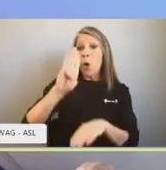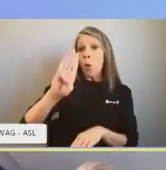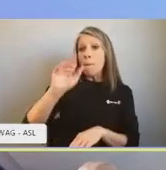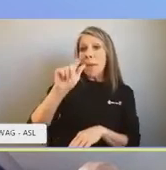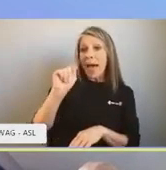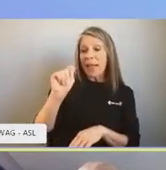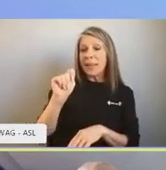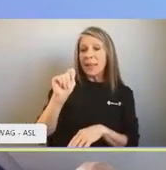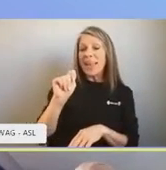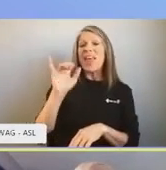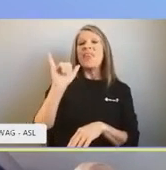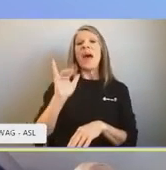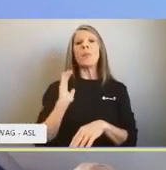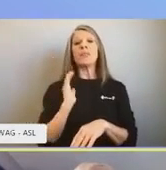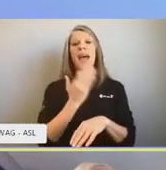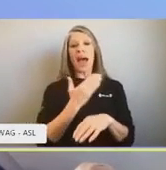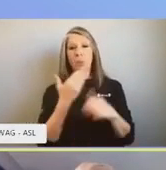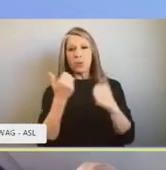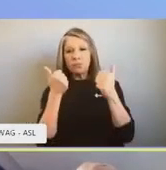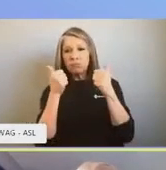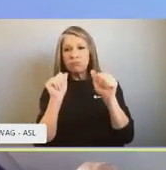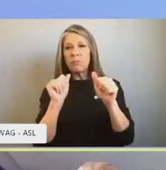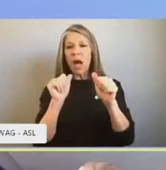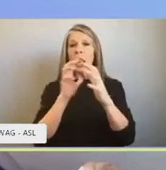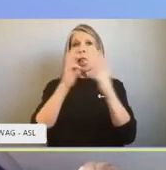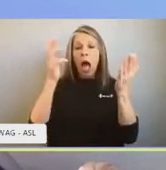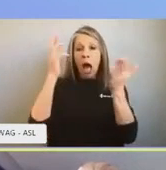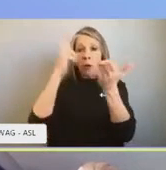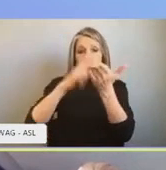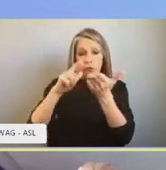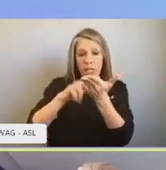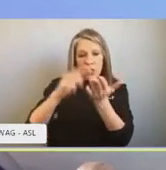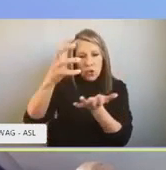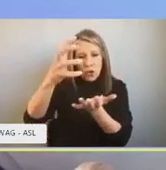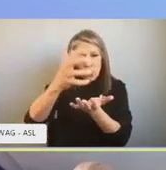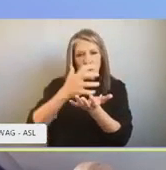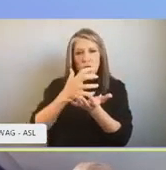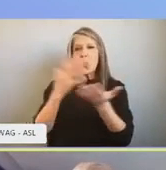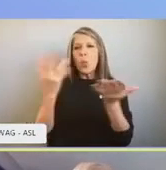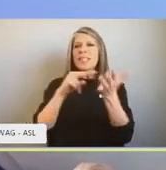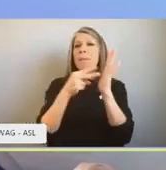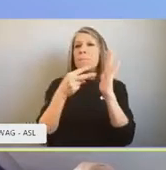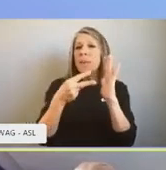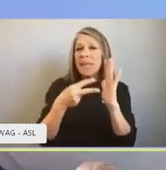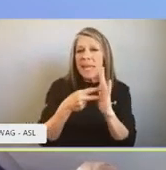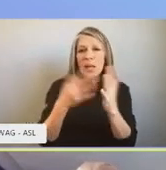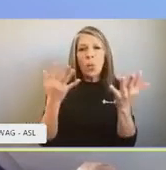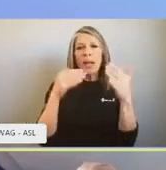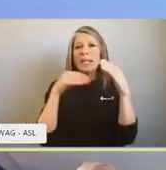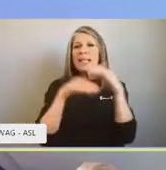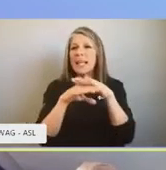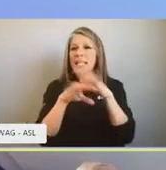screen, see on you can see one titled designing usable ballots, where our attempt to